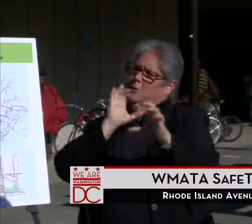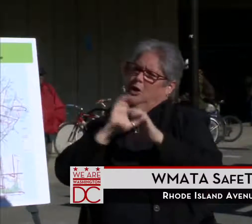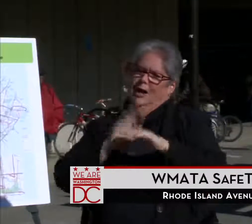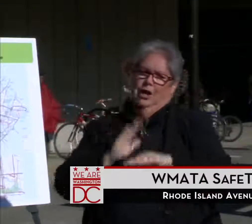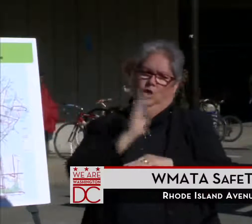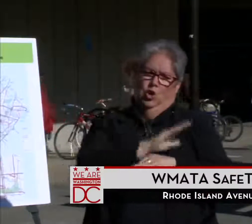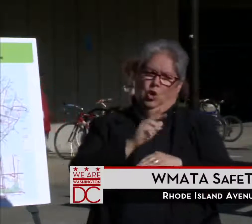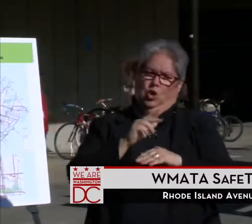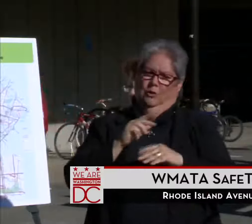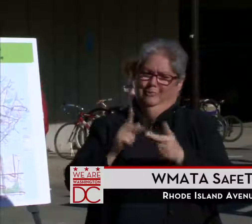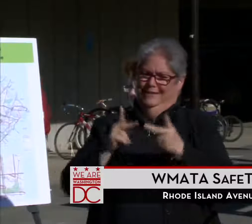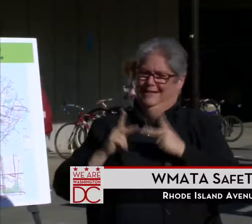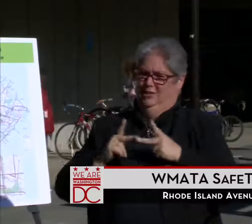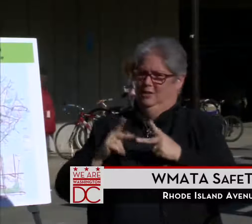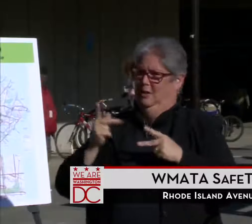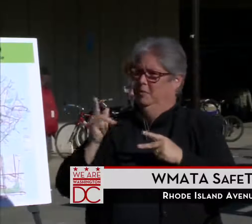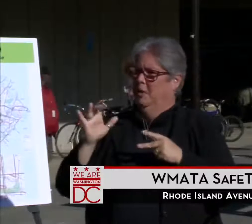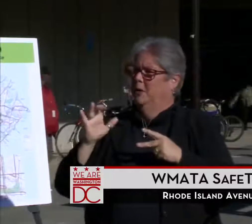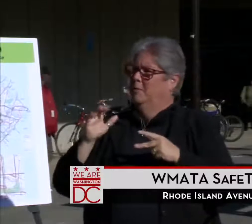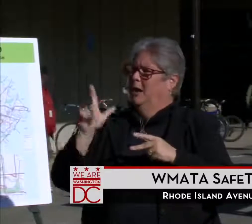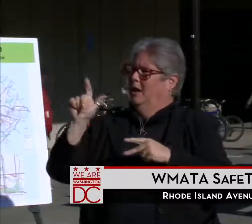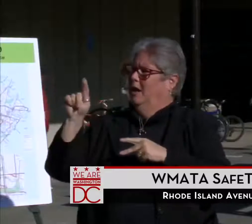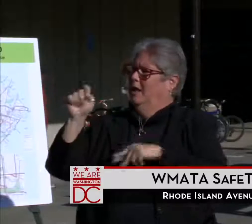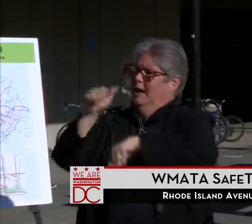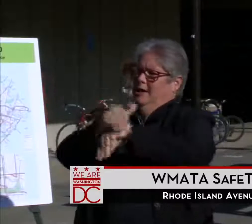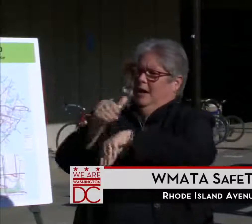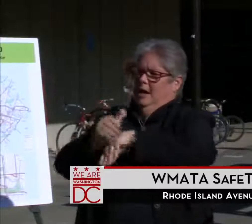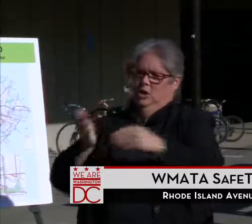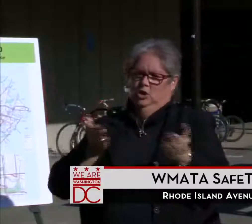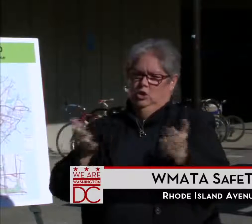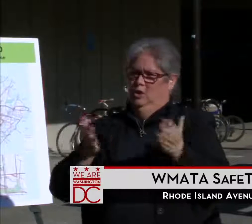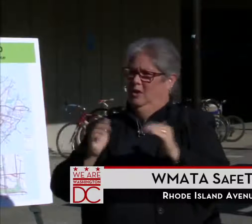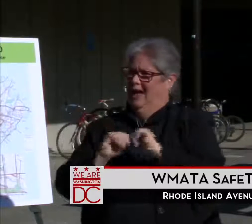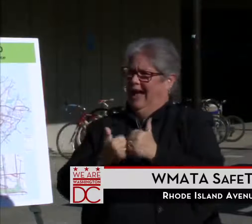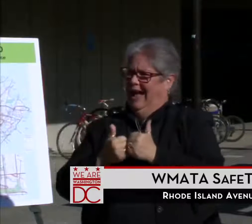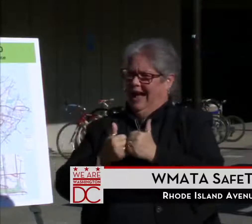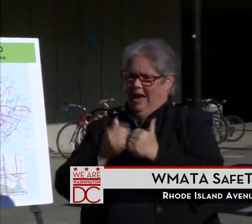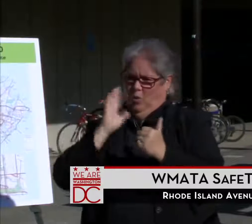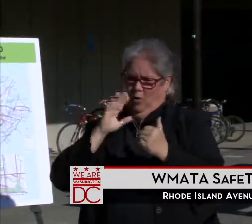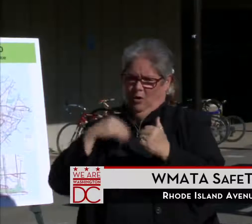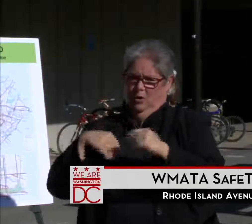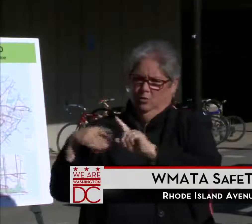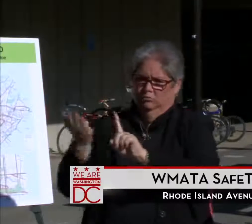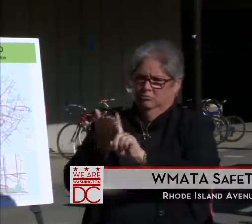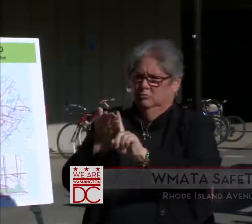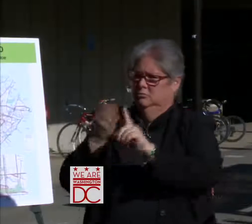COMMUNICATING YOUR POSITION TO THE PUBLIC ABOUT LATE NIGHT SERVICE.